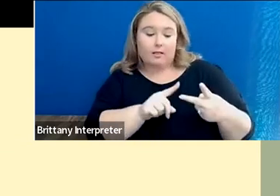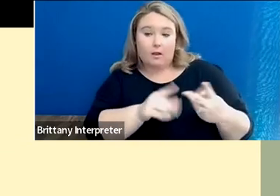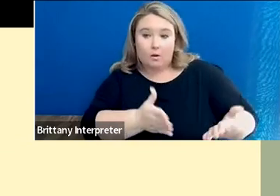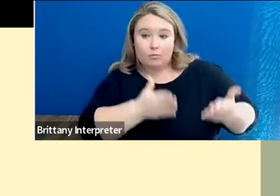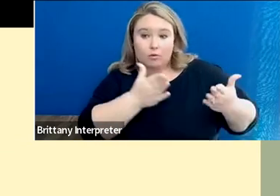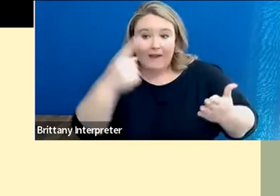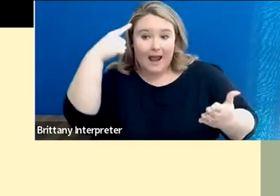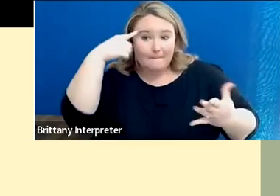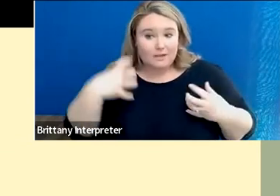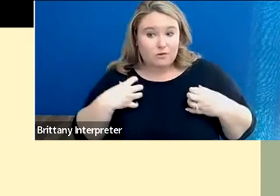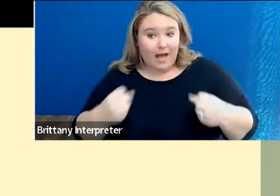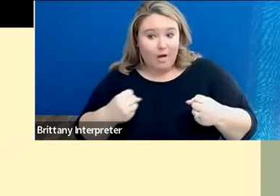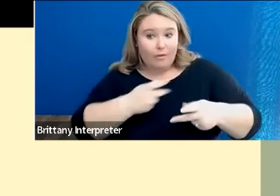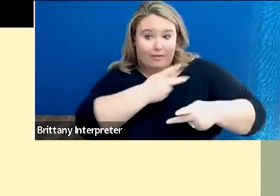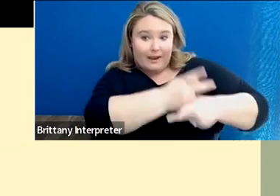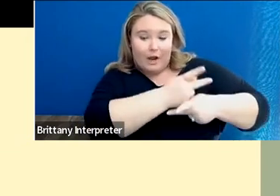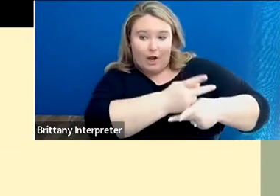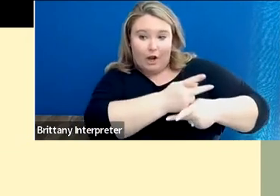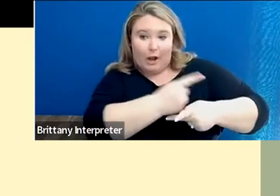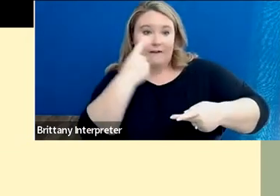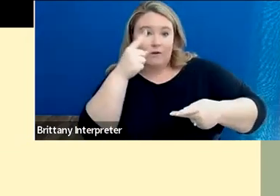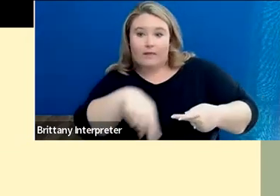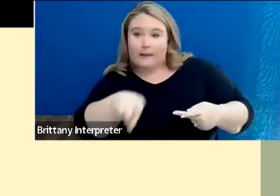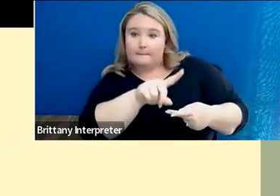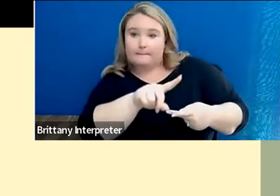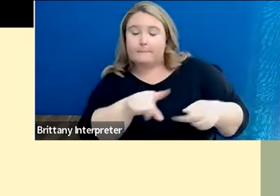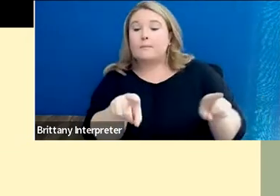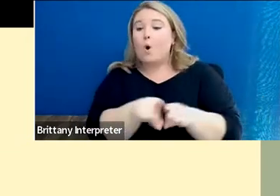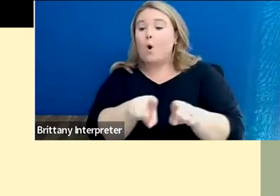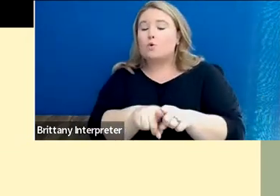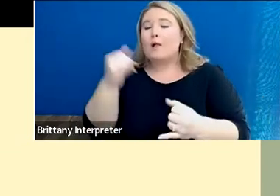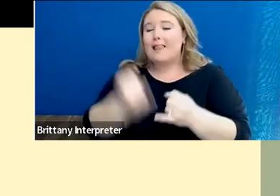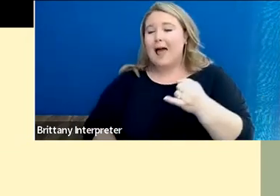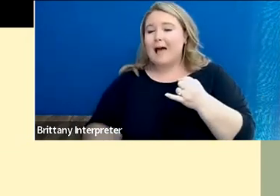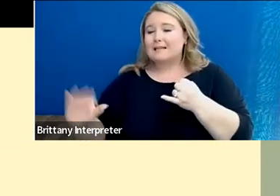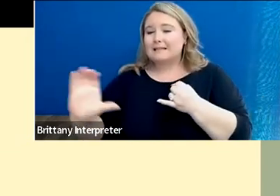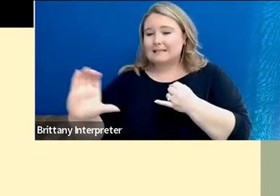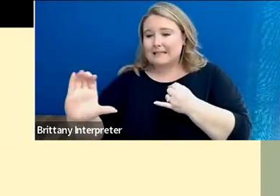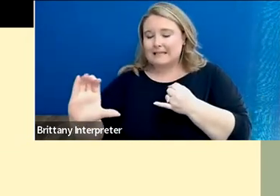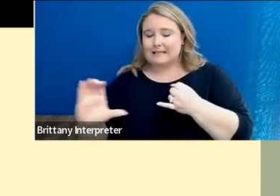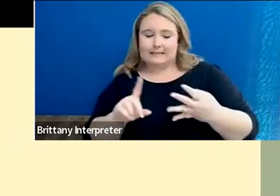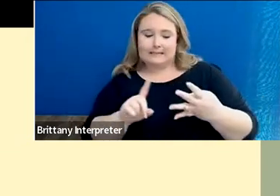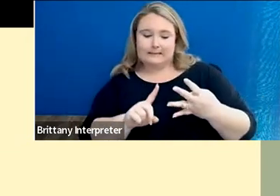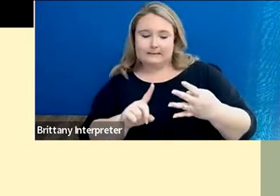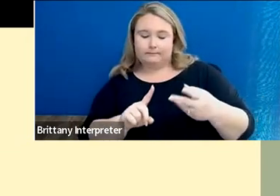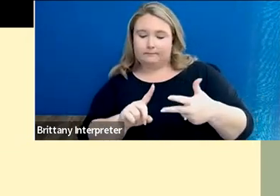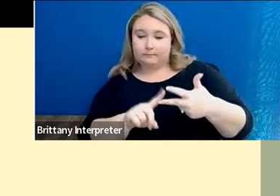for these people that are going to need it. And finally, the third one, which is the key premise of my presentation and the three C's.